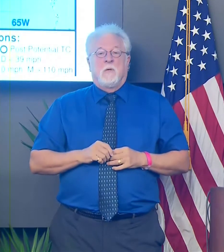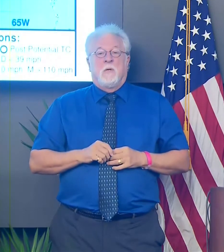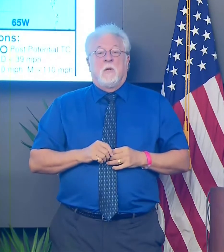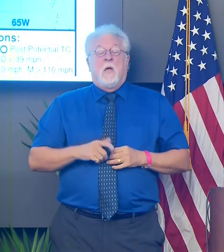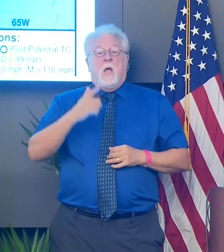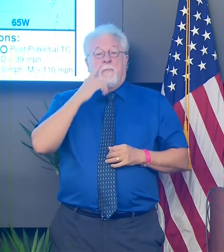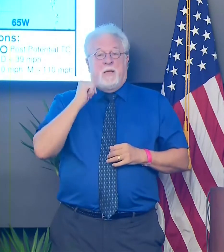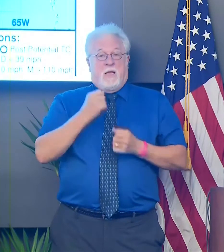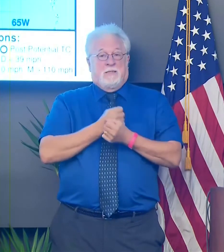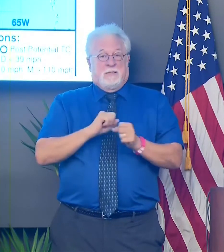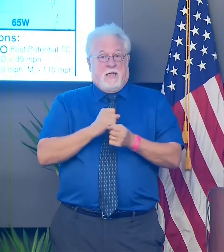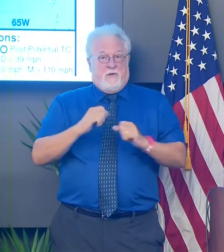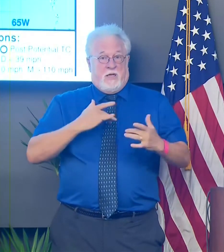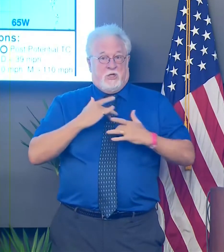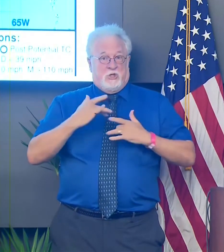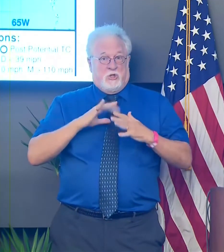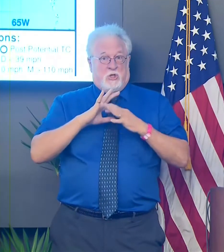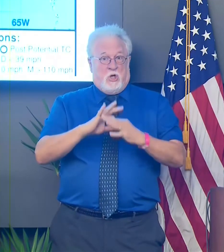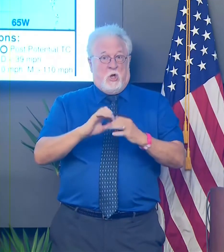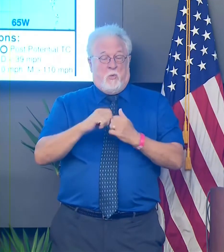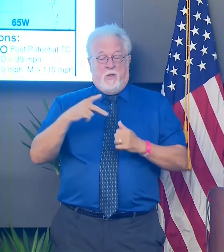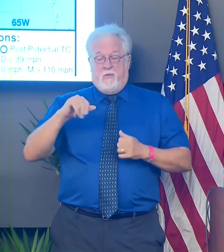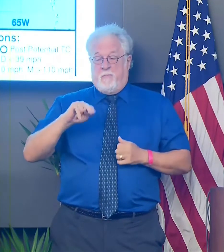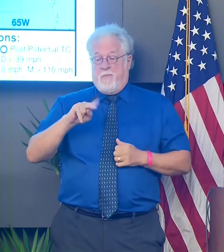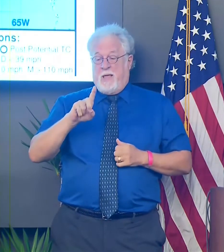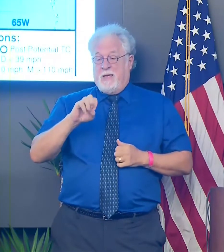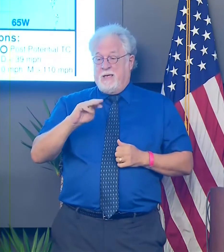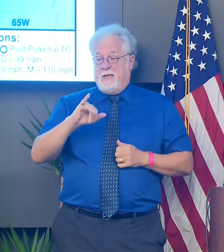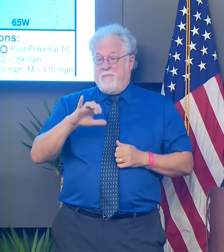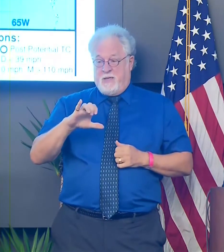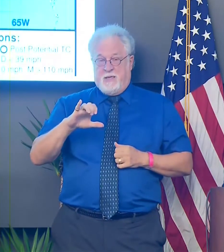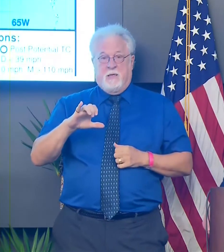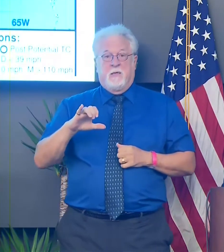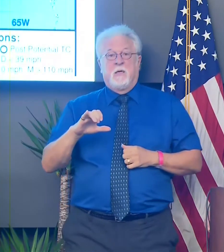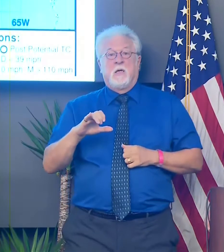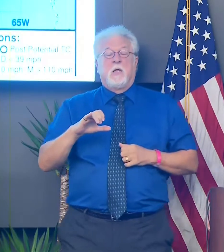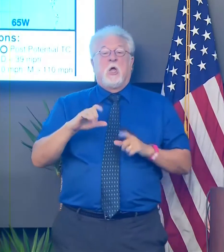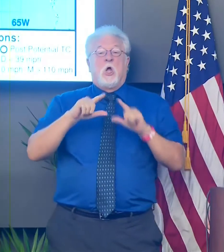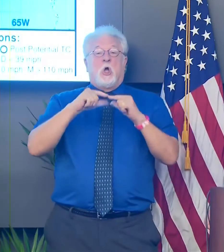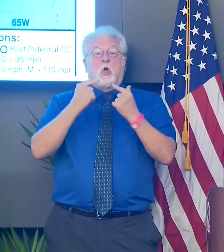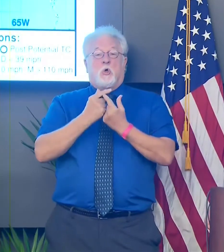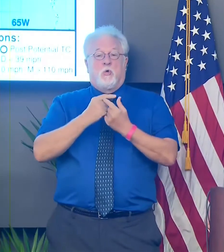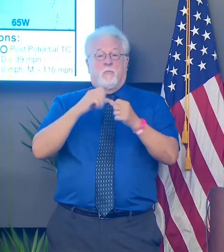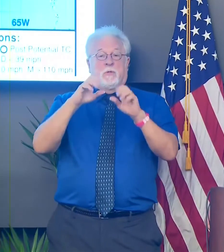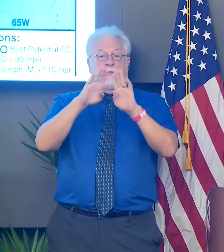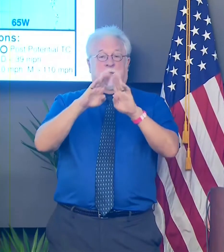DISTANCING, WASHING YOUR HANDS, AND SO FORTH. INCREDIBLY IMPORTANT!